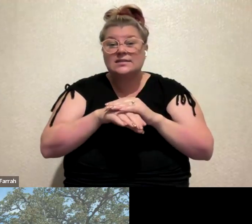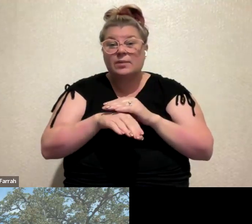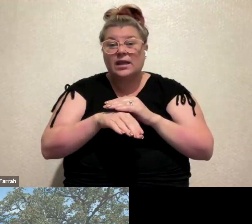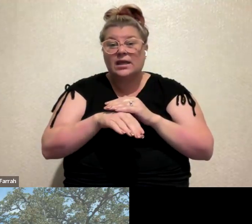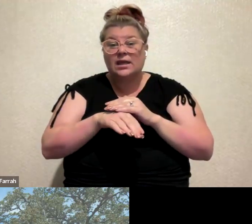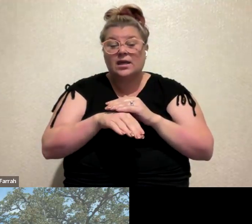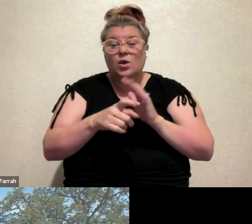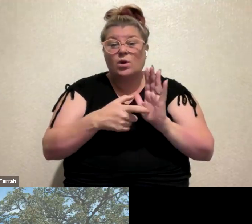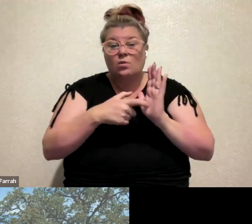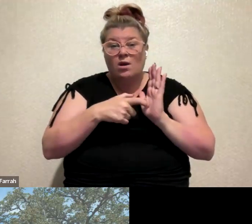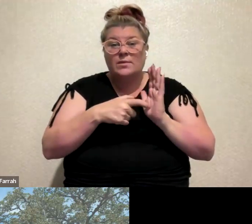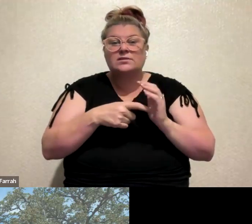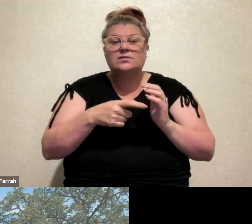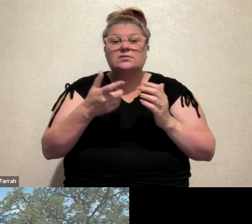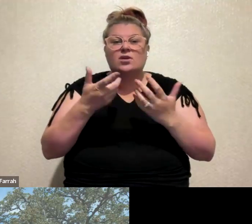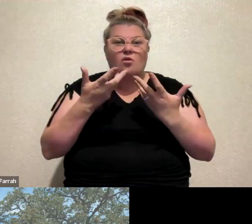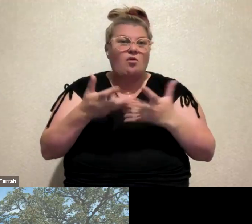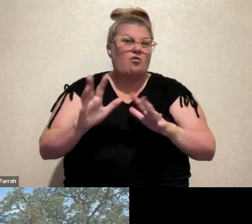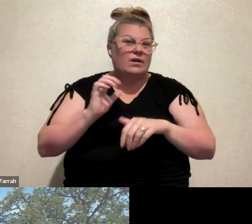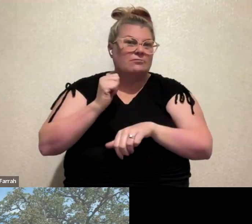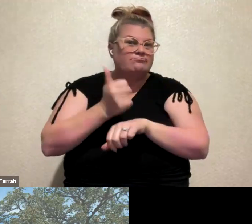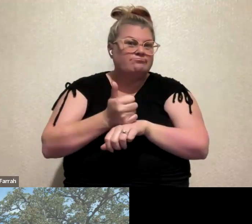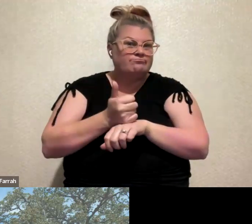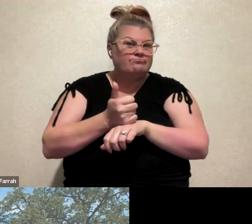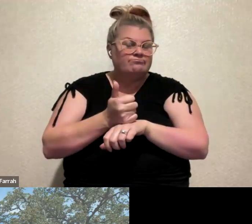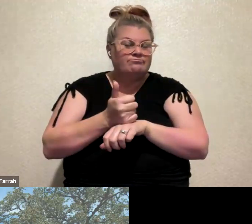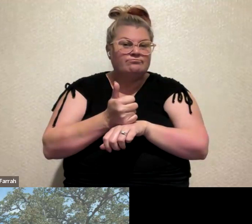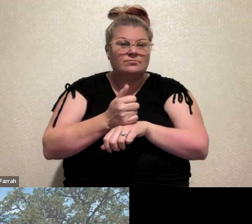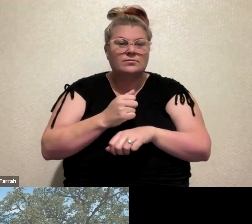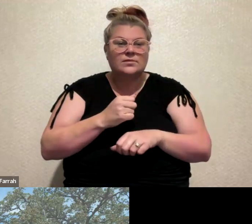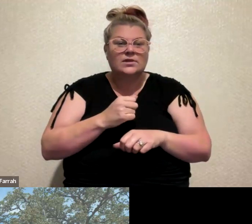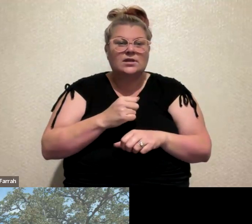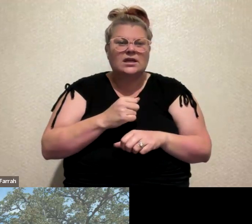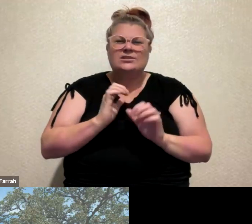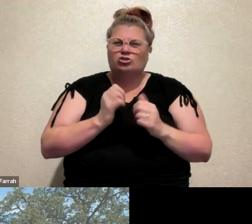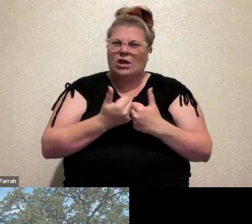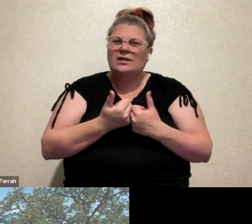requirements that are already in place, it's quite a bit of a challenge to manage and